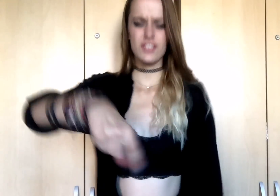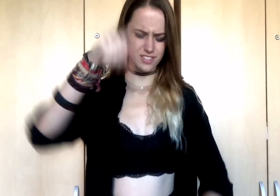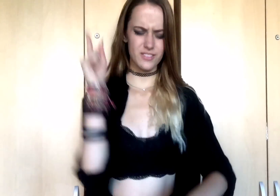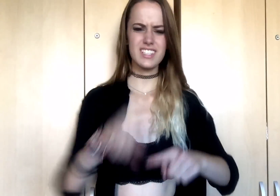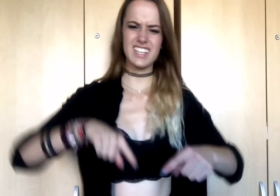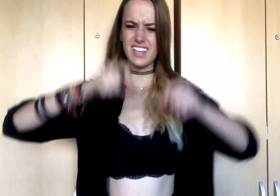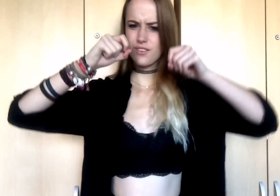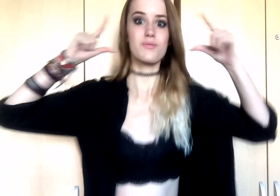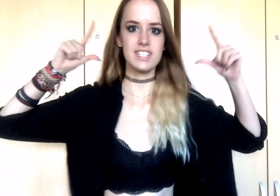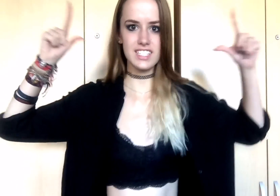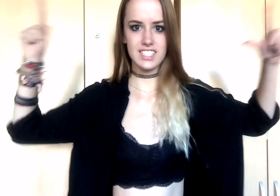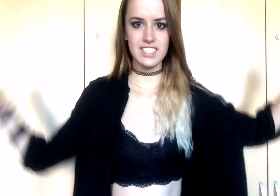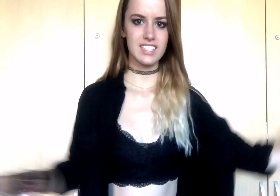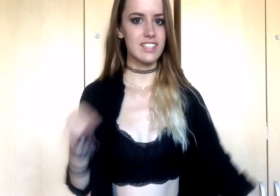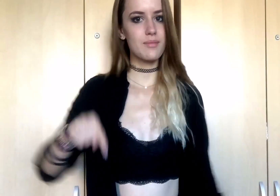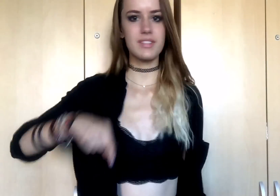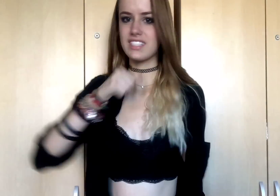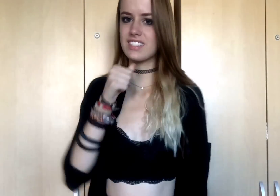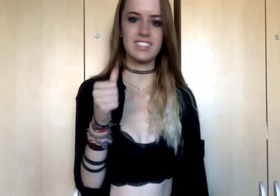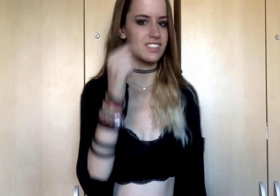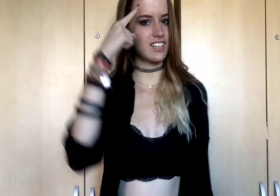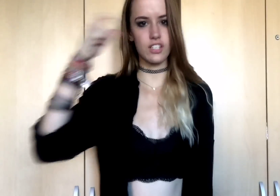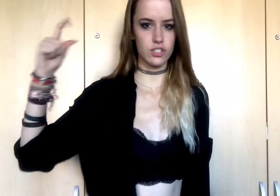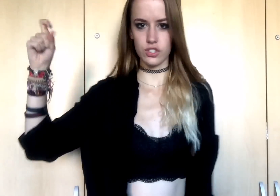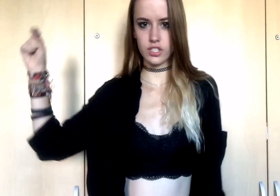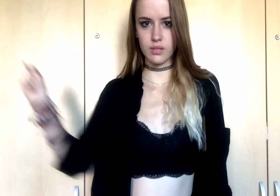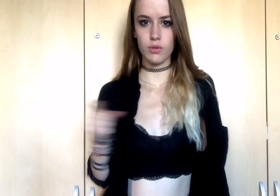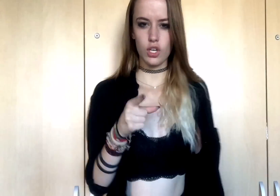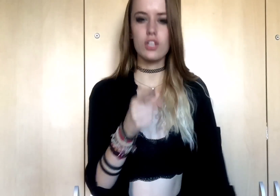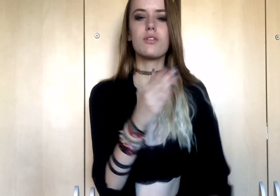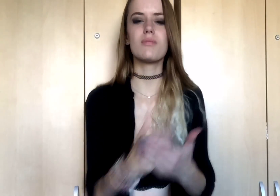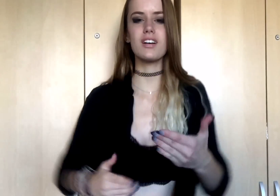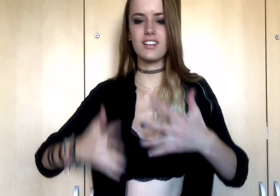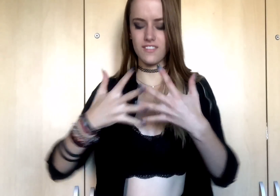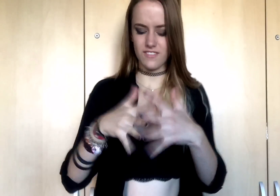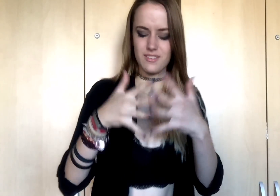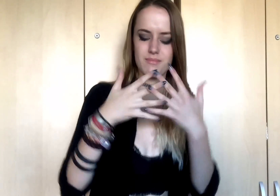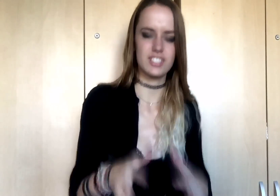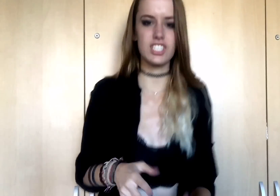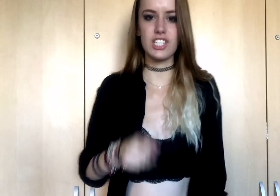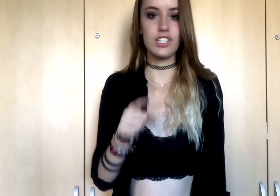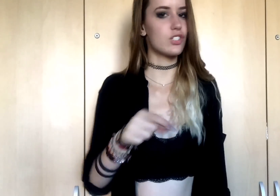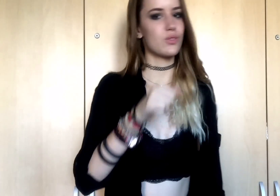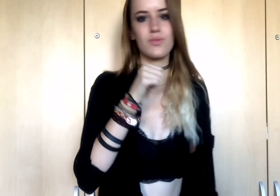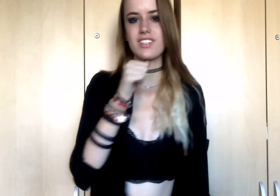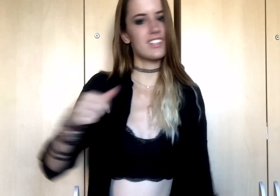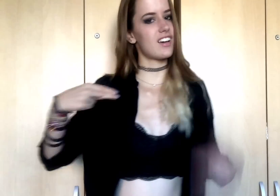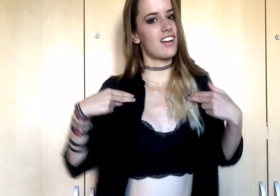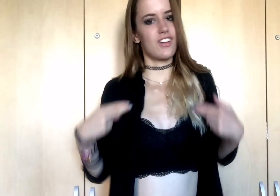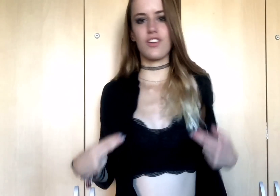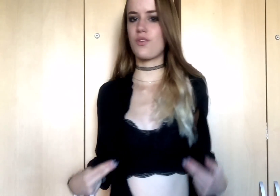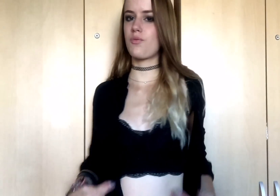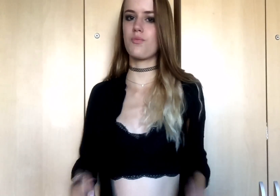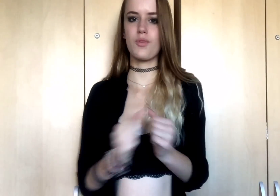You can't wake up, this is not a dream You're part of a machine, you are not a human being